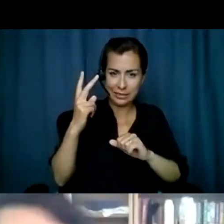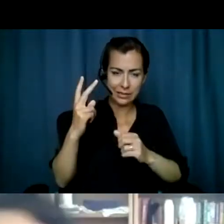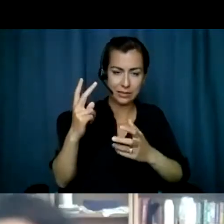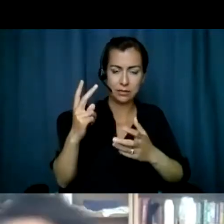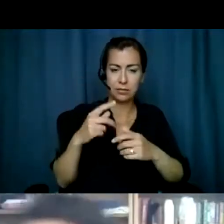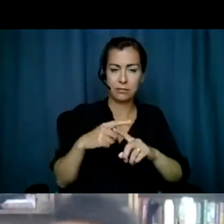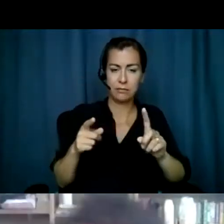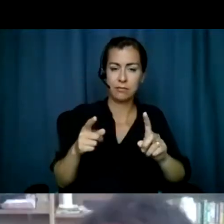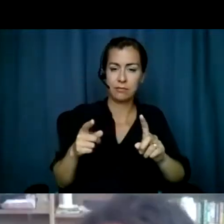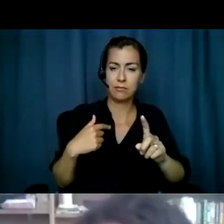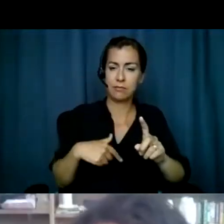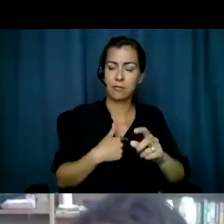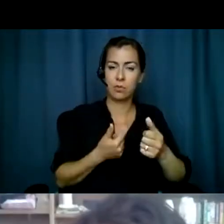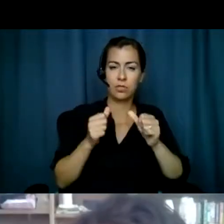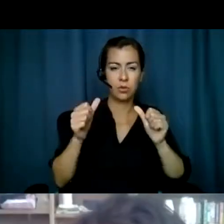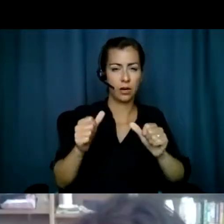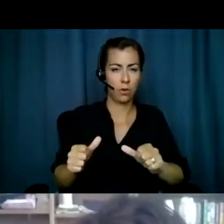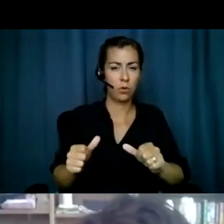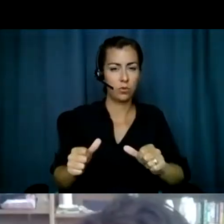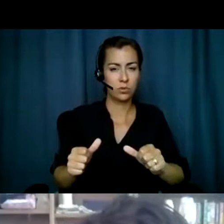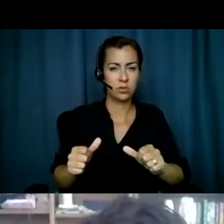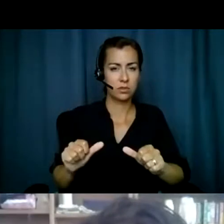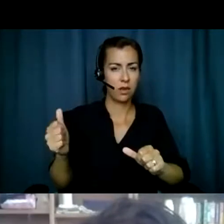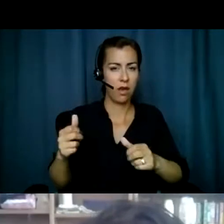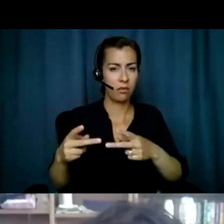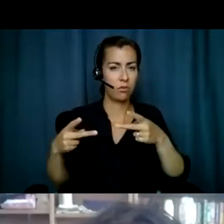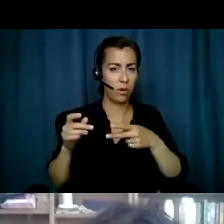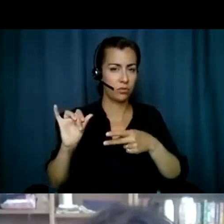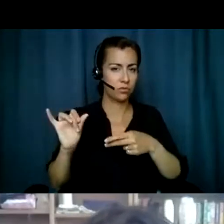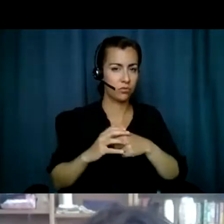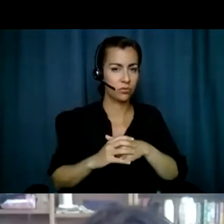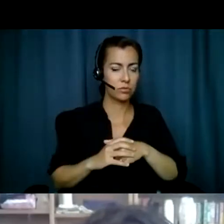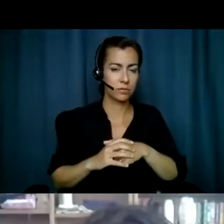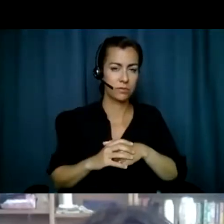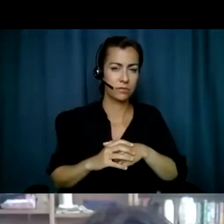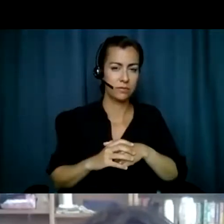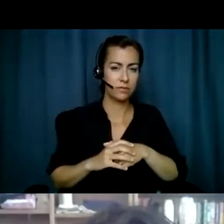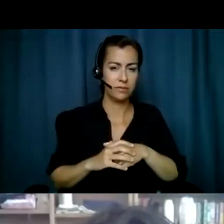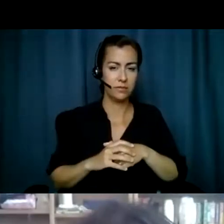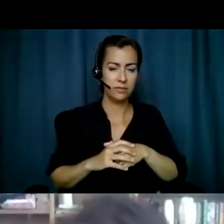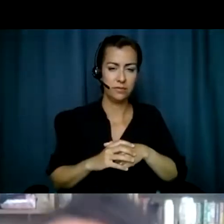maintaining funding for the accessible voter guide.